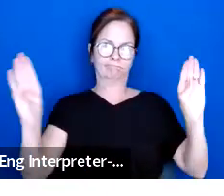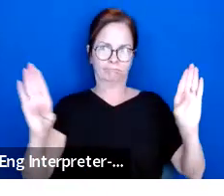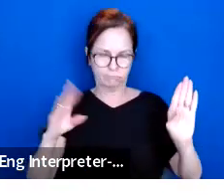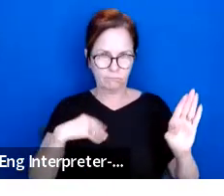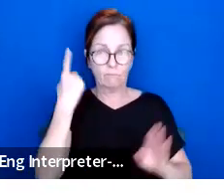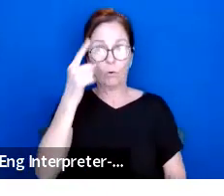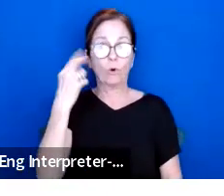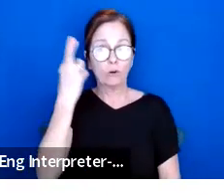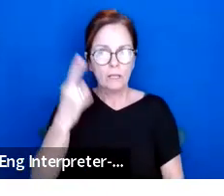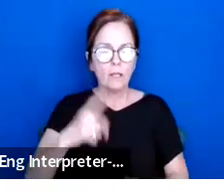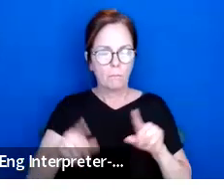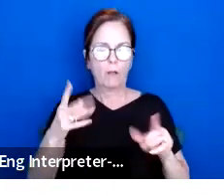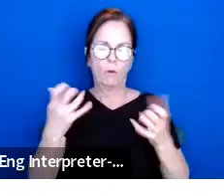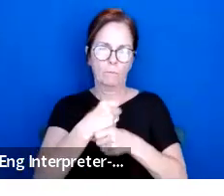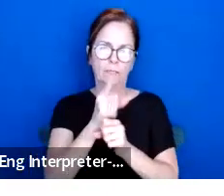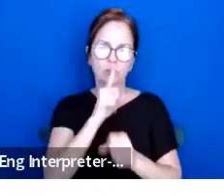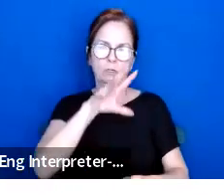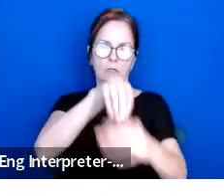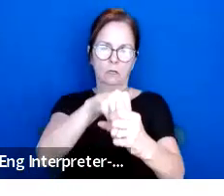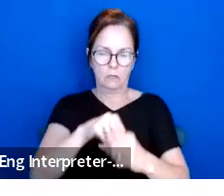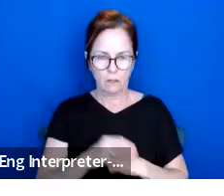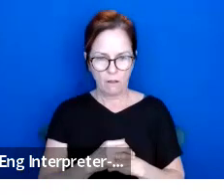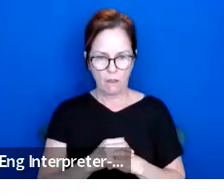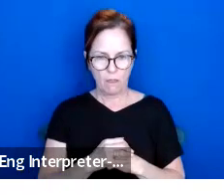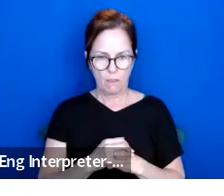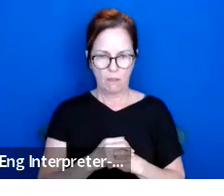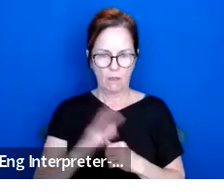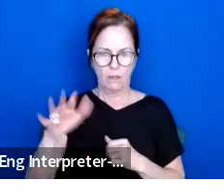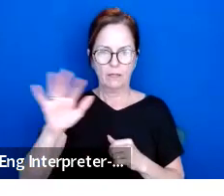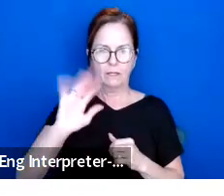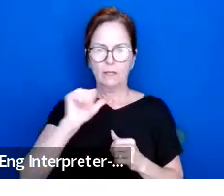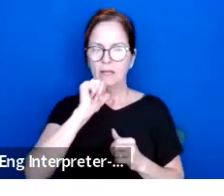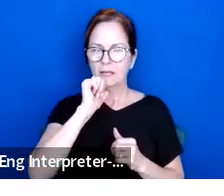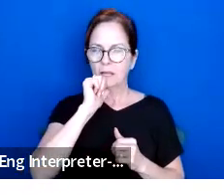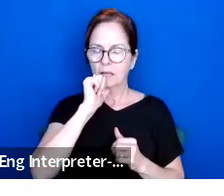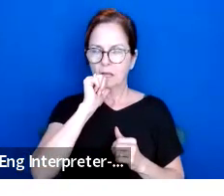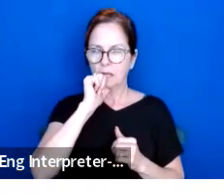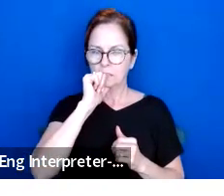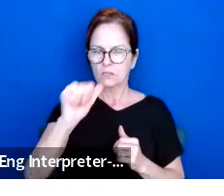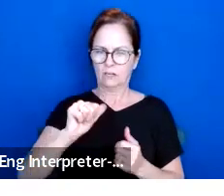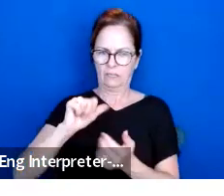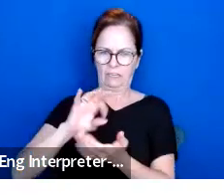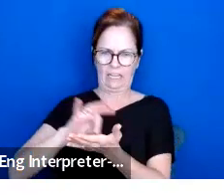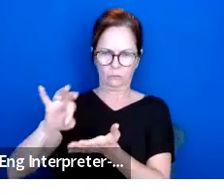It's not an accounting cheat though. It is not an accounting, cause most was probably do a lot more. Than the 1 70.